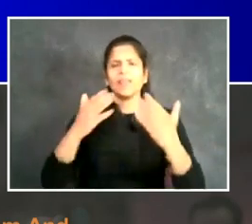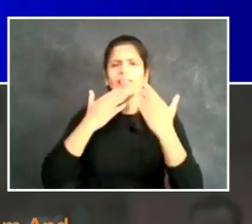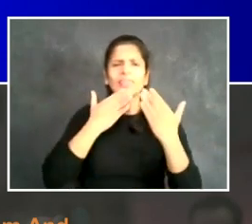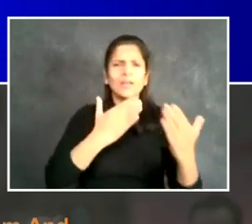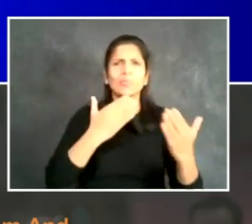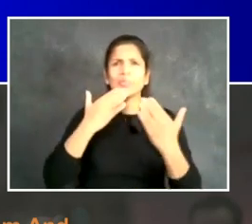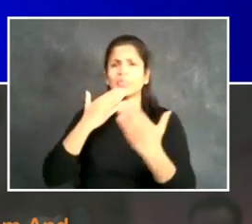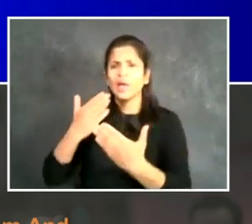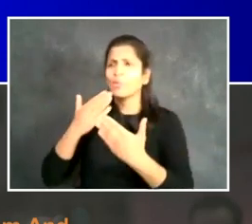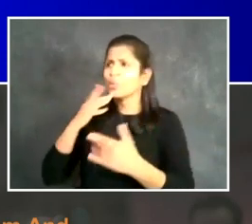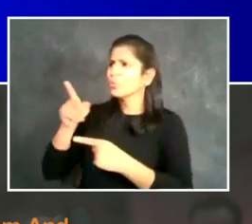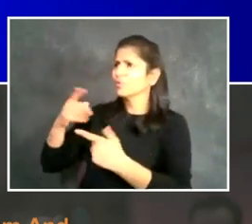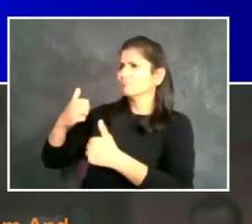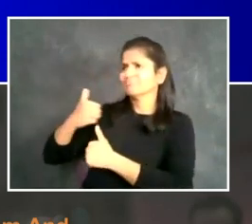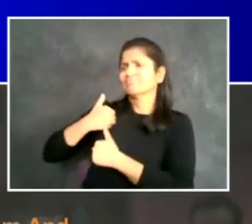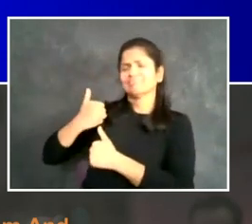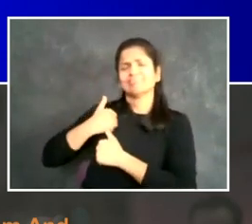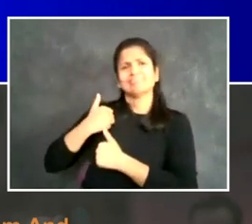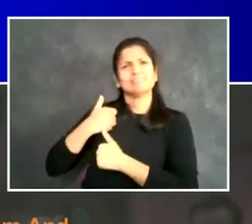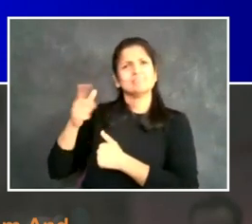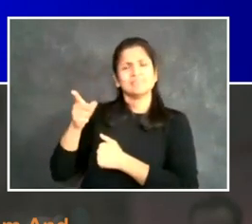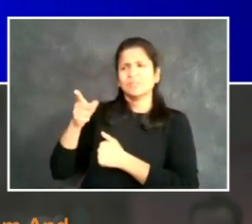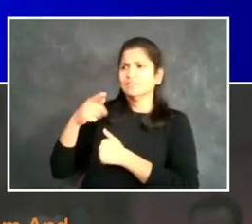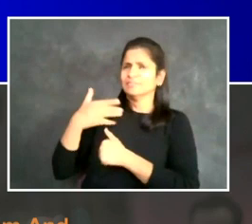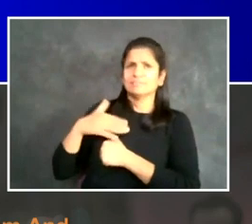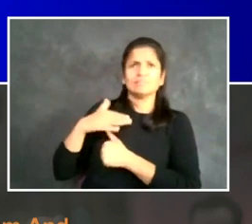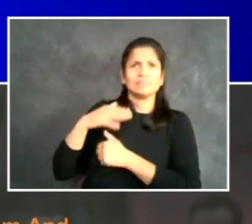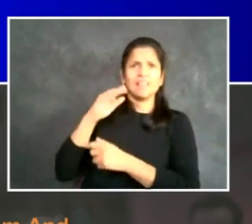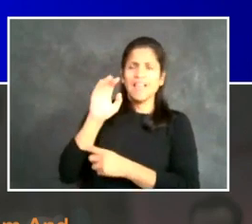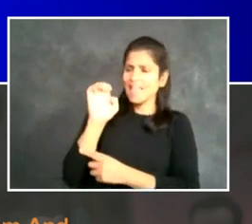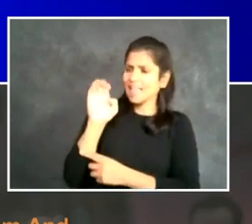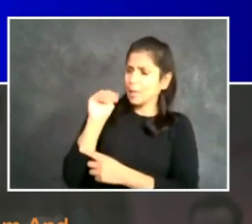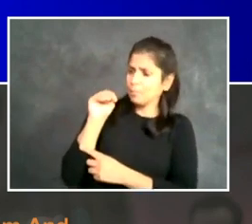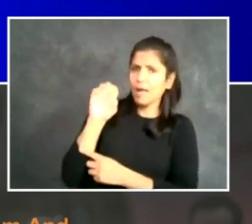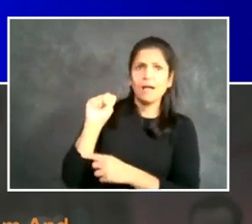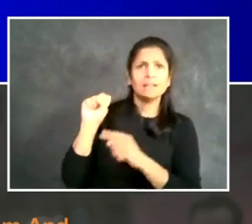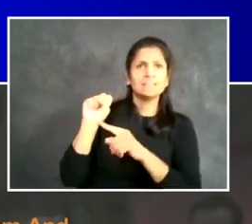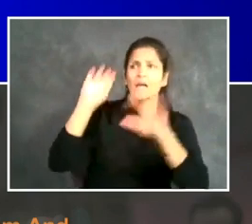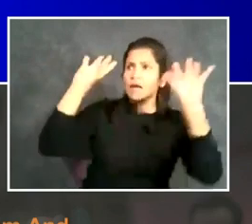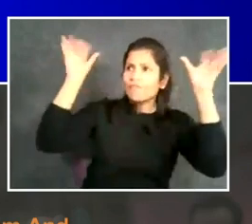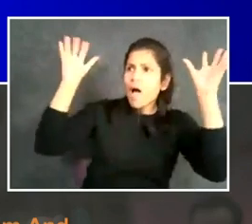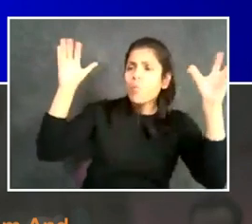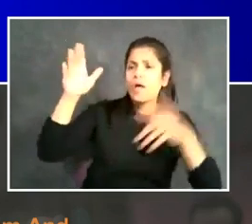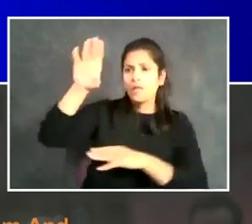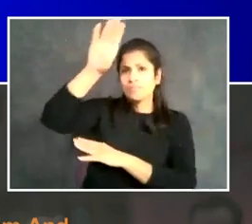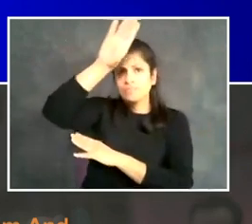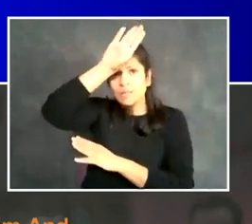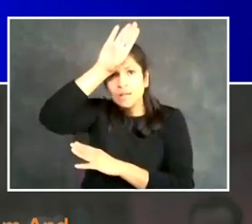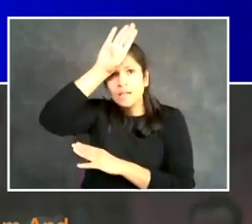MILITARY, HNH, OFFICE OF EMERGENCY MANAGEMENT, AND THE